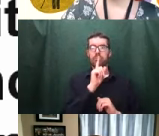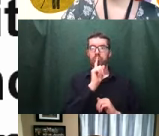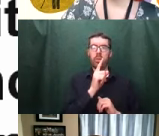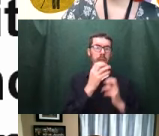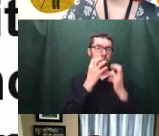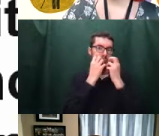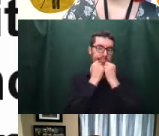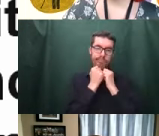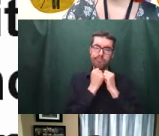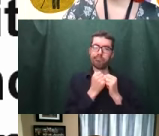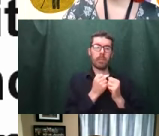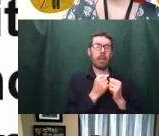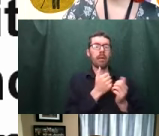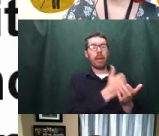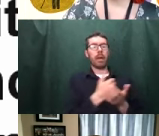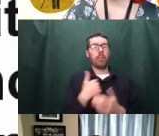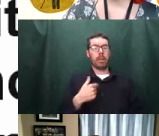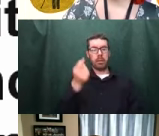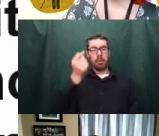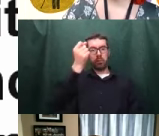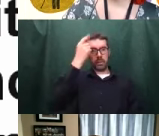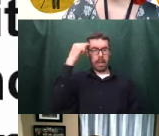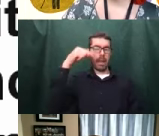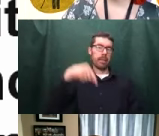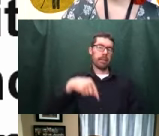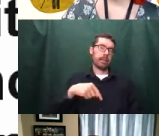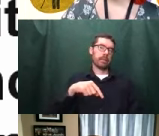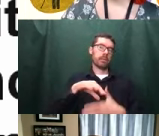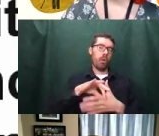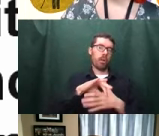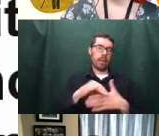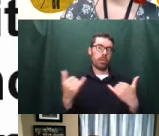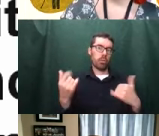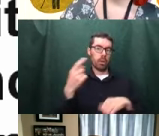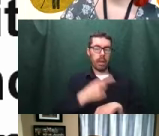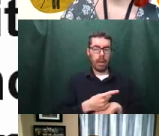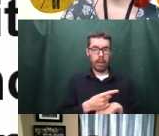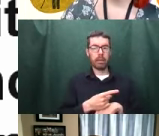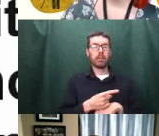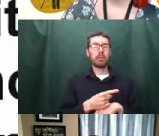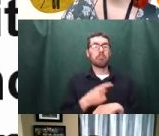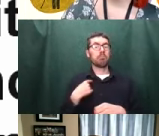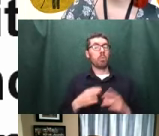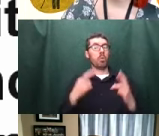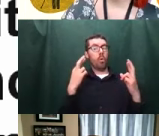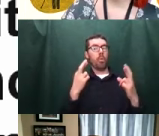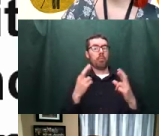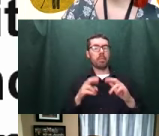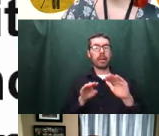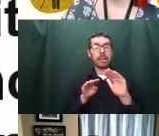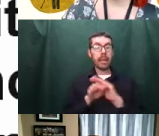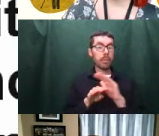of the subject matter of this talk in what we hope is an accessible, um, and powerful